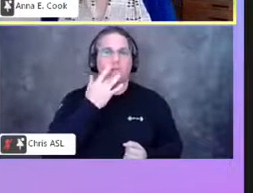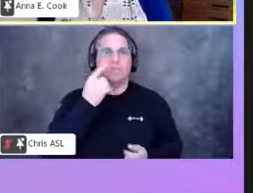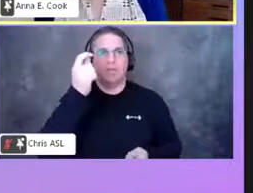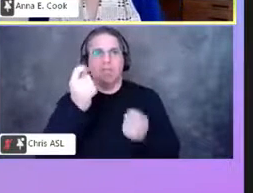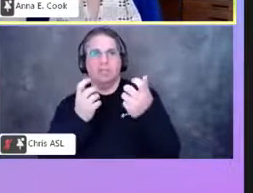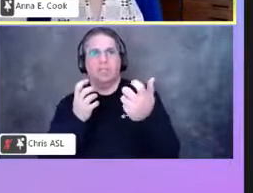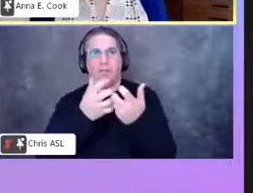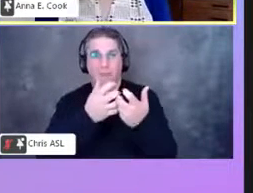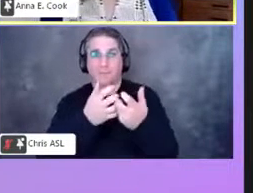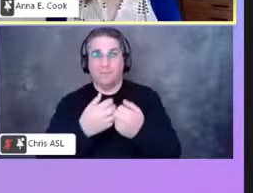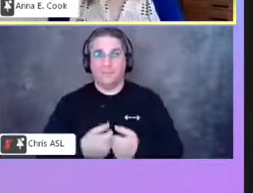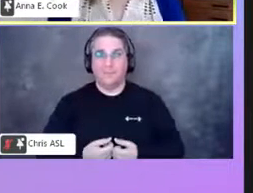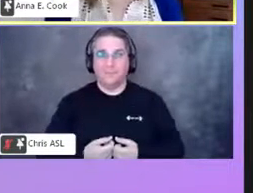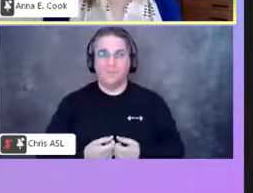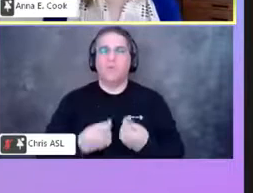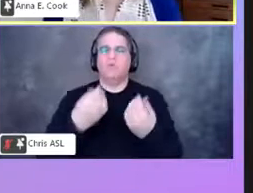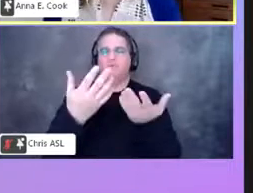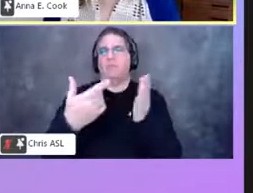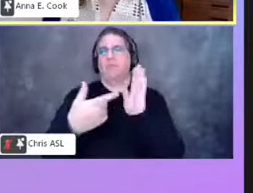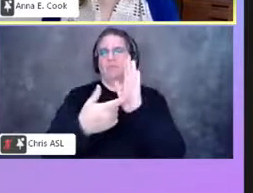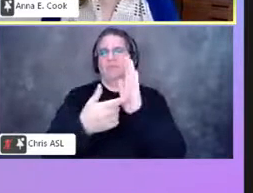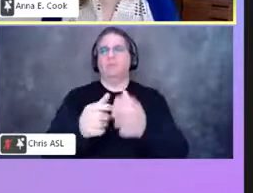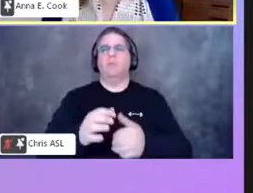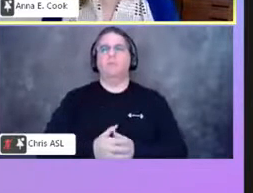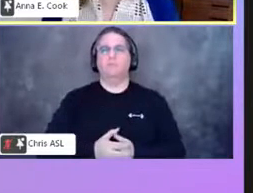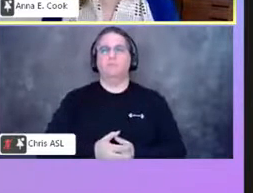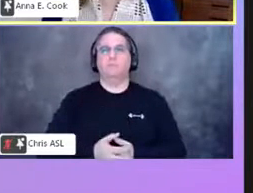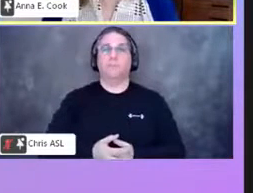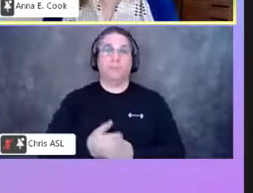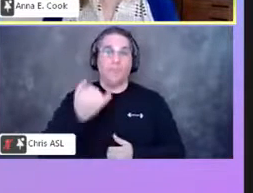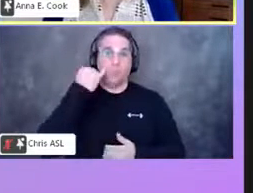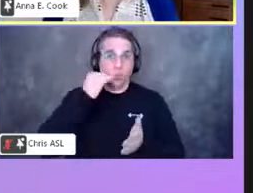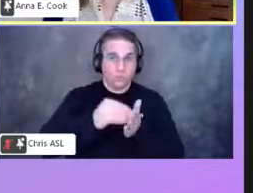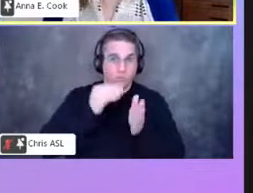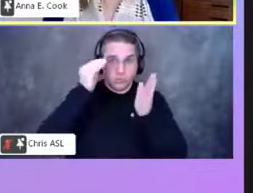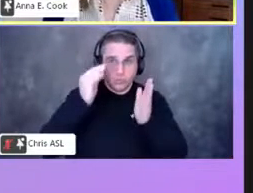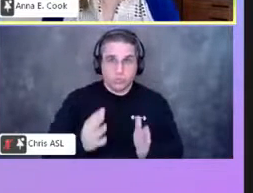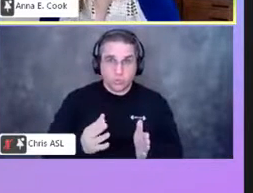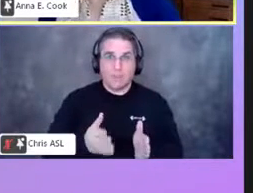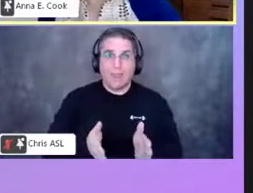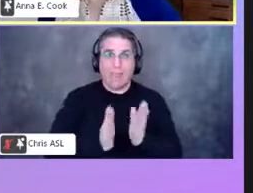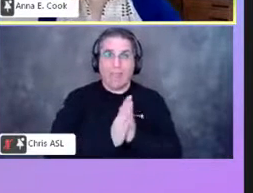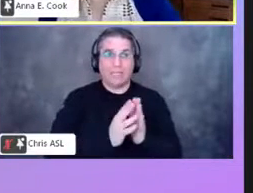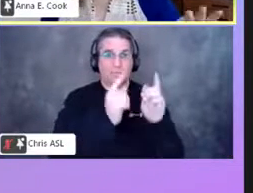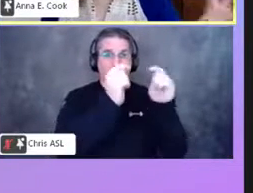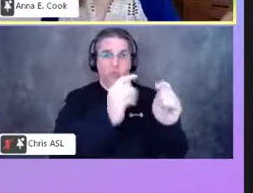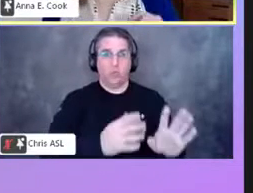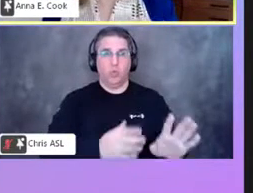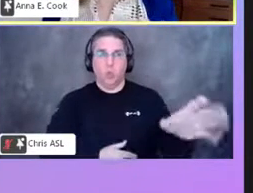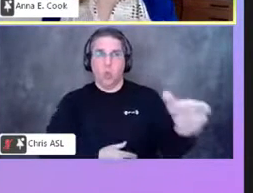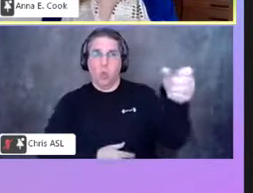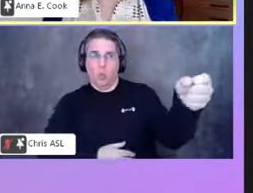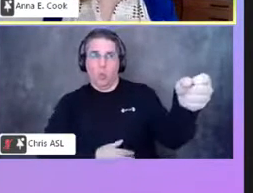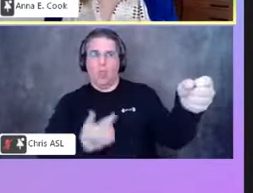so for example a student may want their tutor to Simply stand by while they solve a familiar type